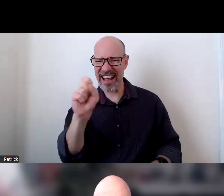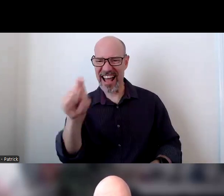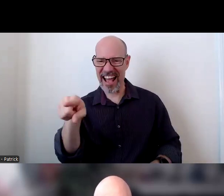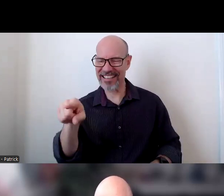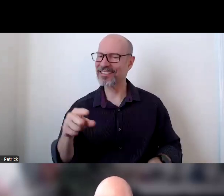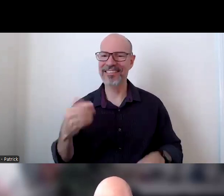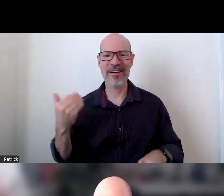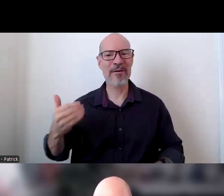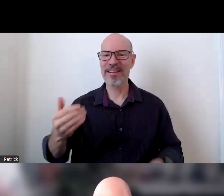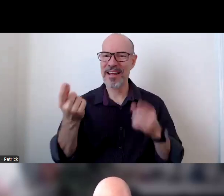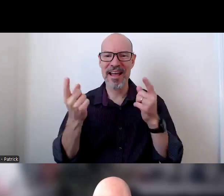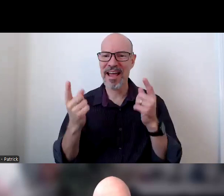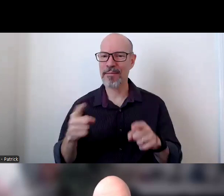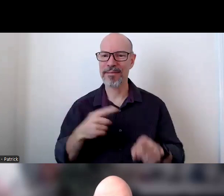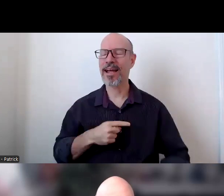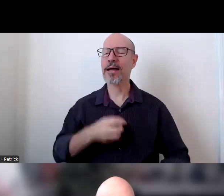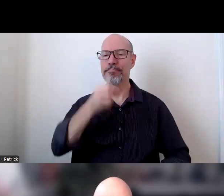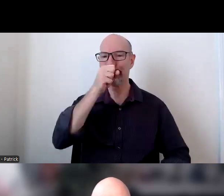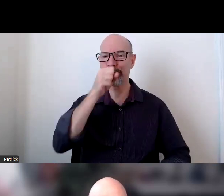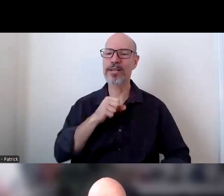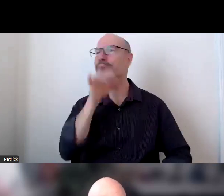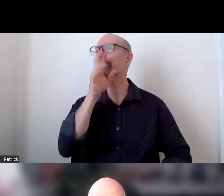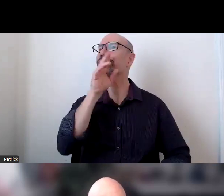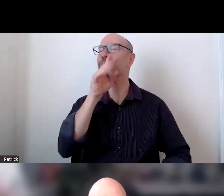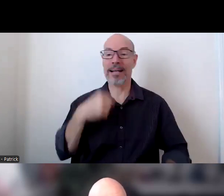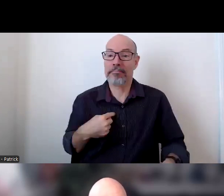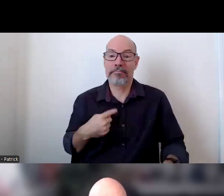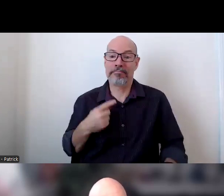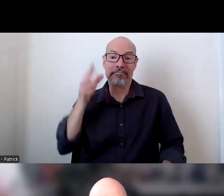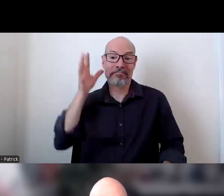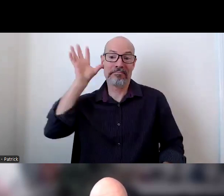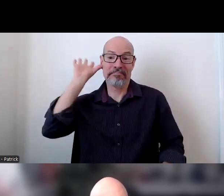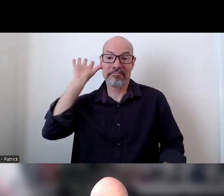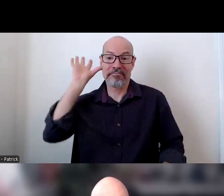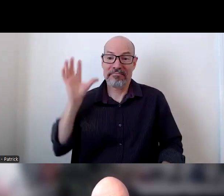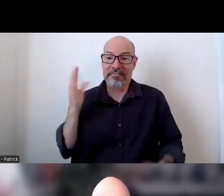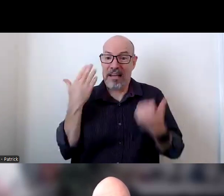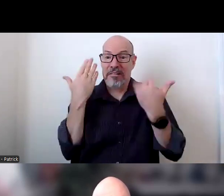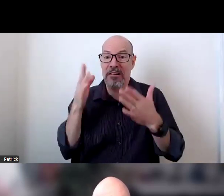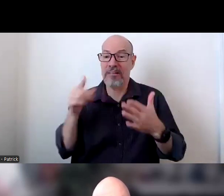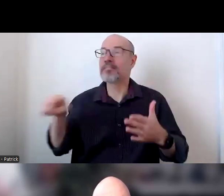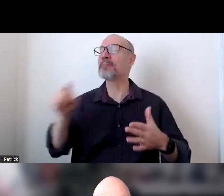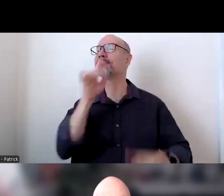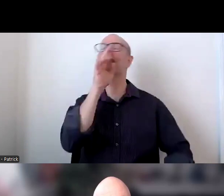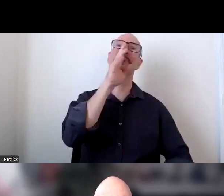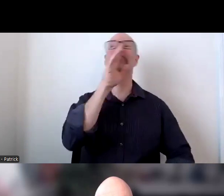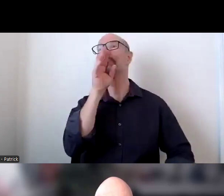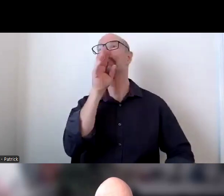coming from a Deaf person but I I've been in meetings where somebody is muted without Thank you for the great